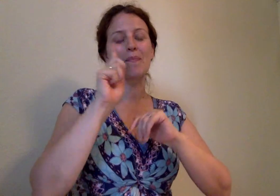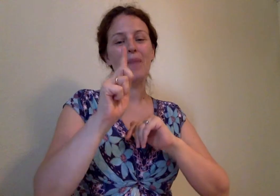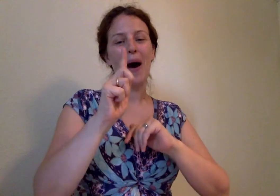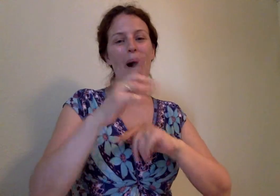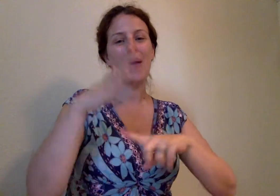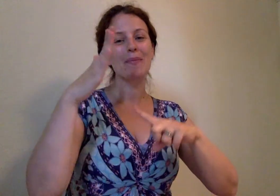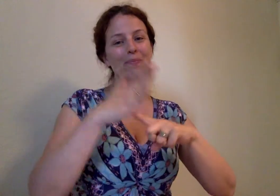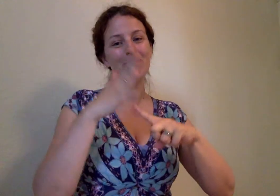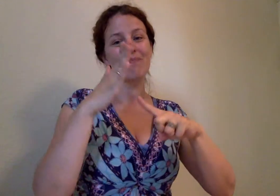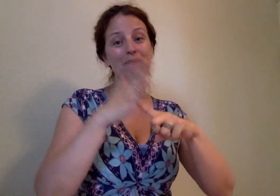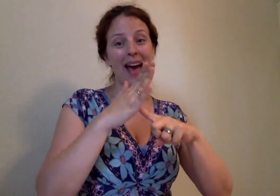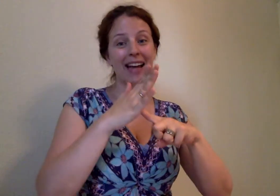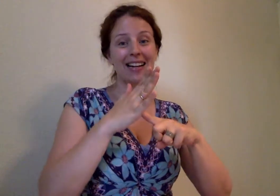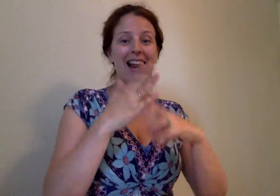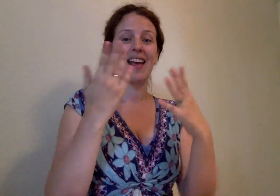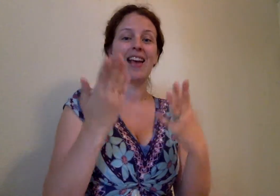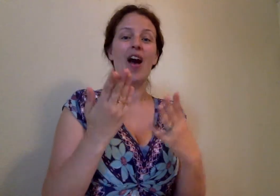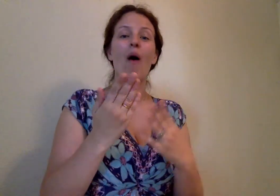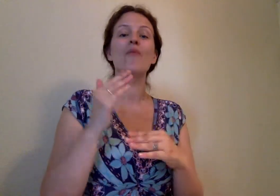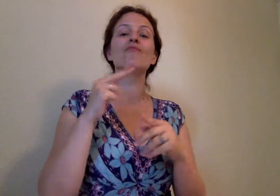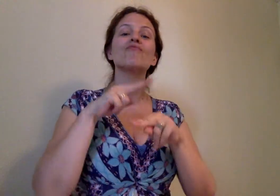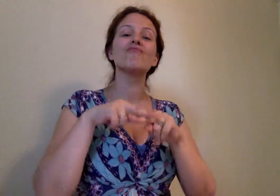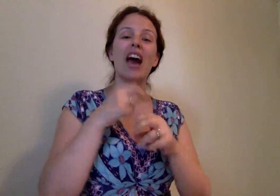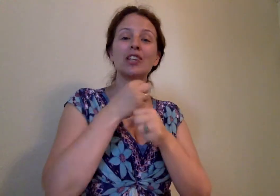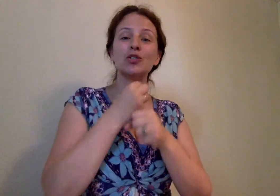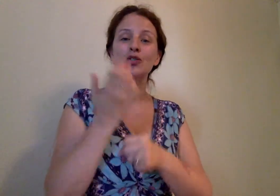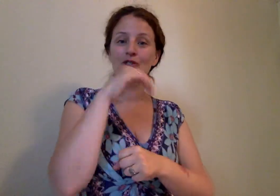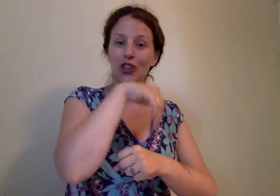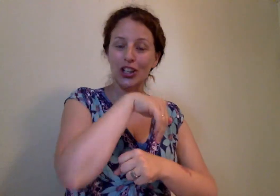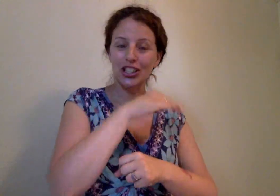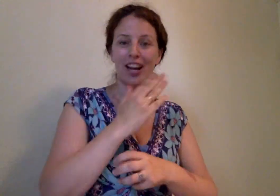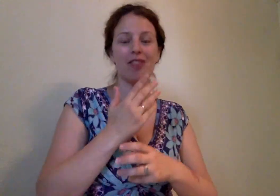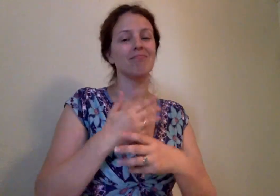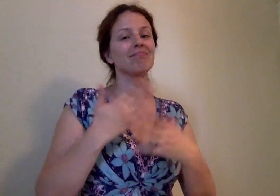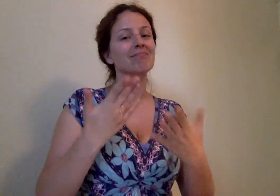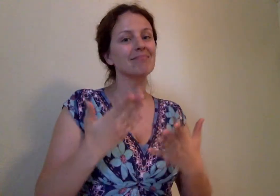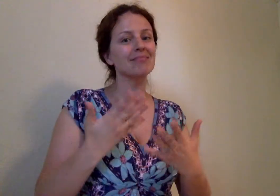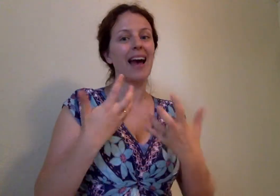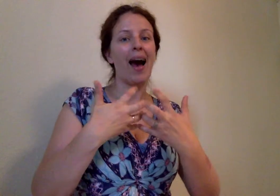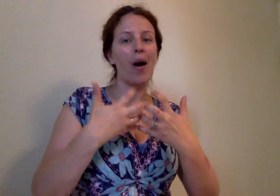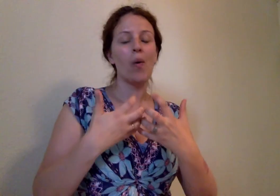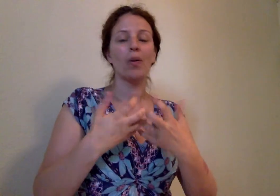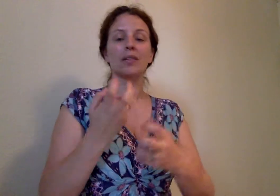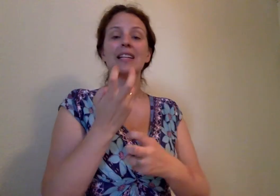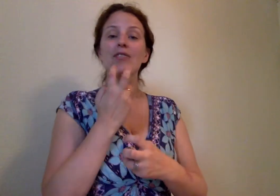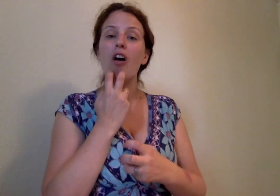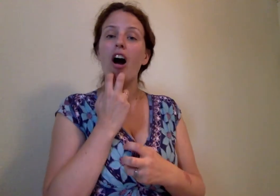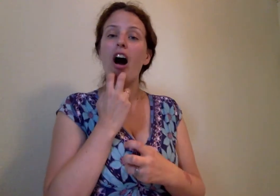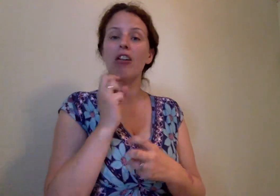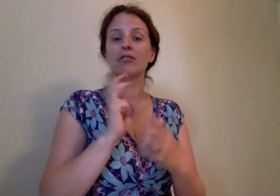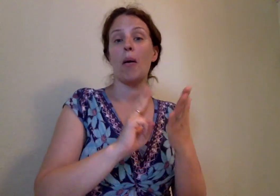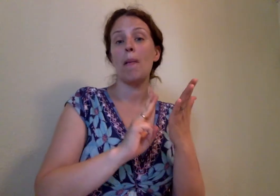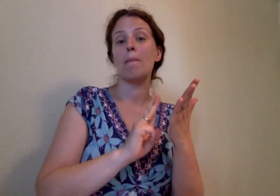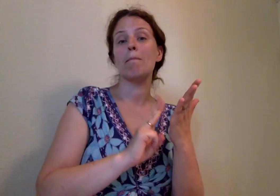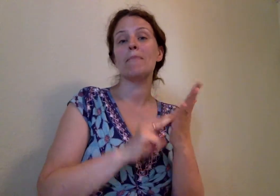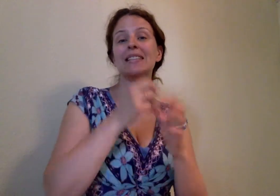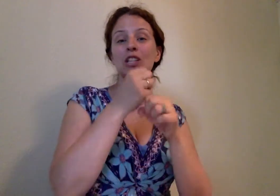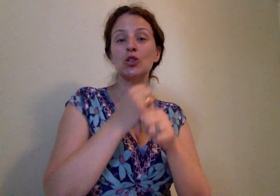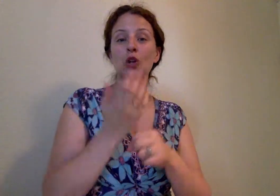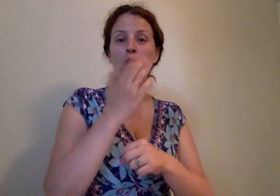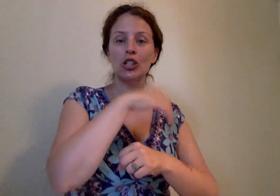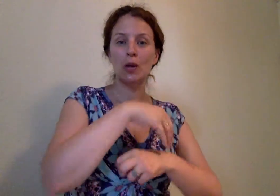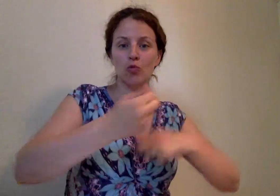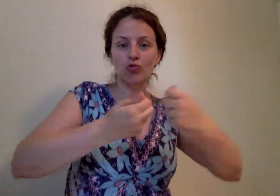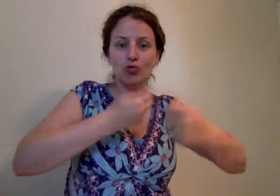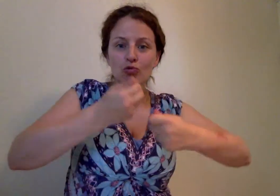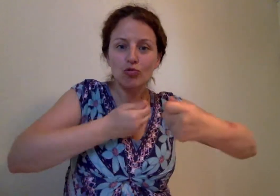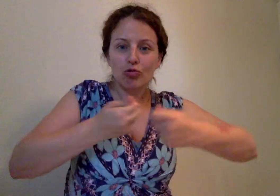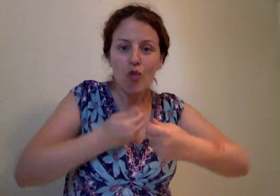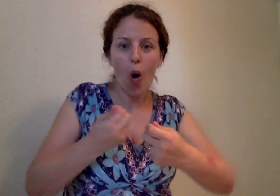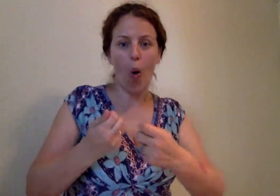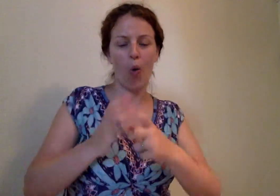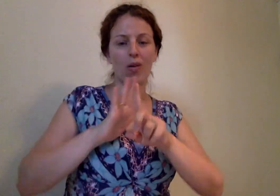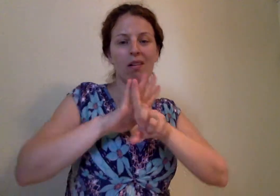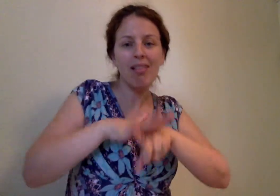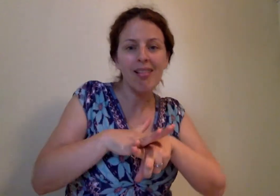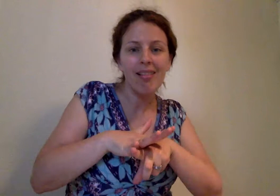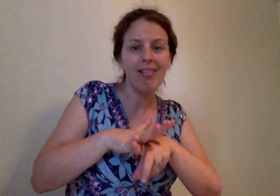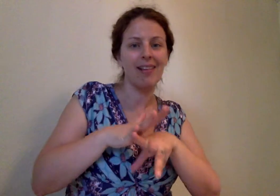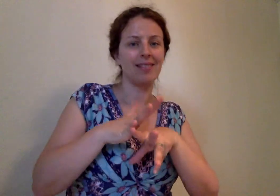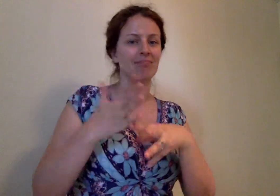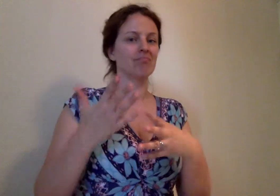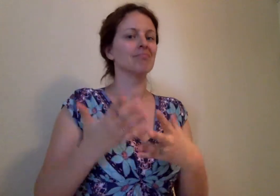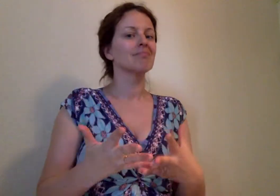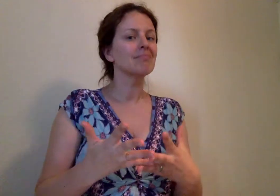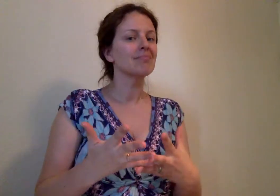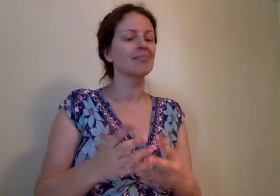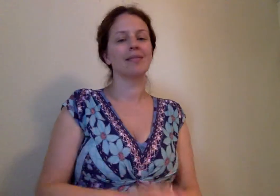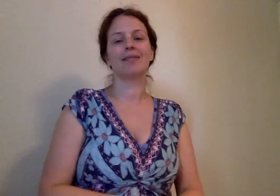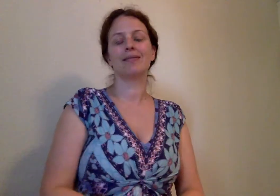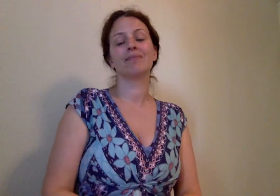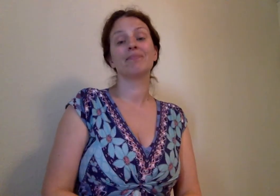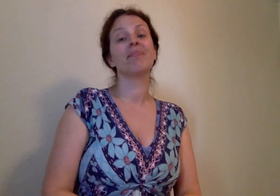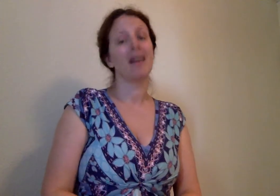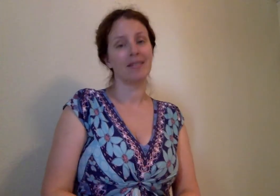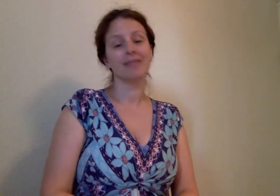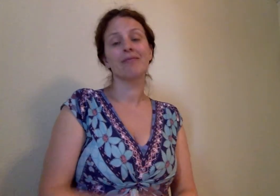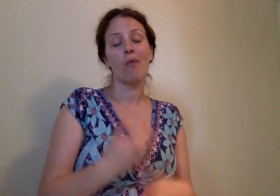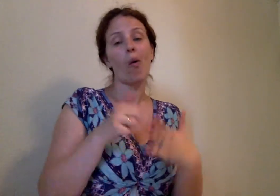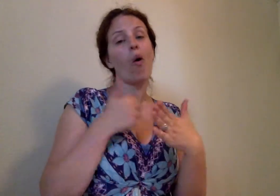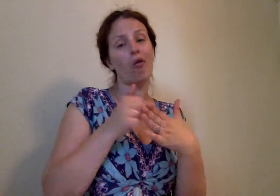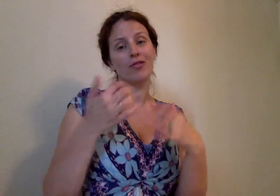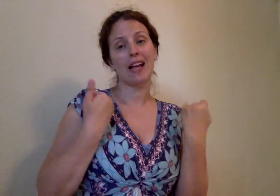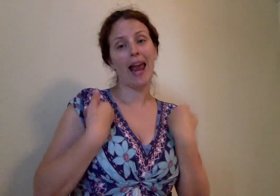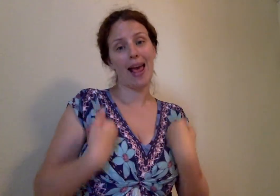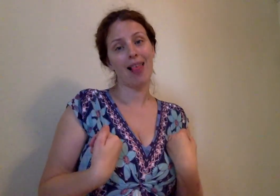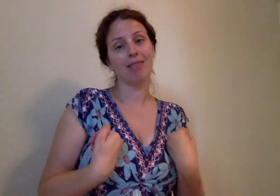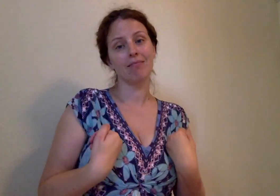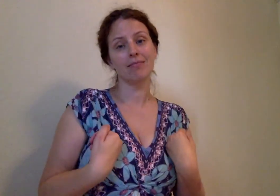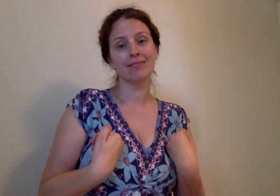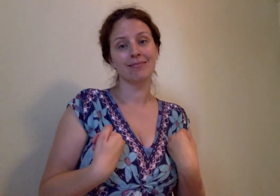was how Mrs Churchill was controlling over Frank, she was always ill.